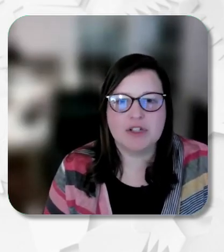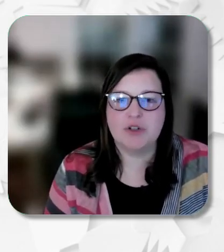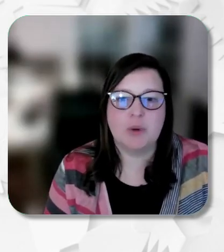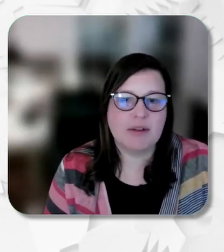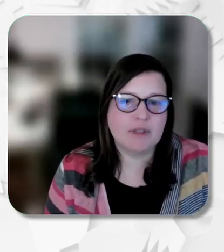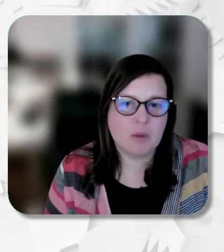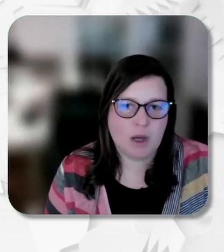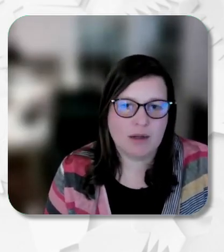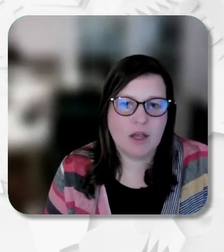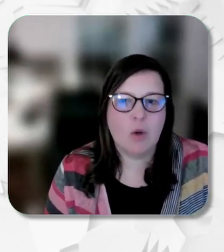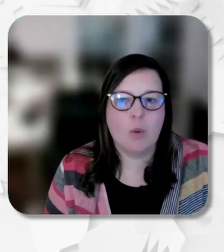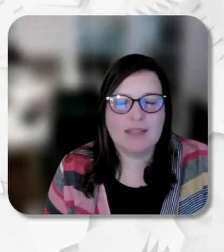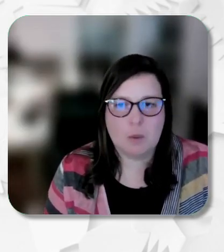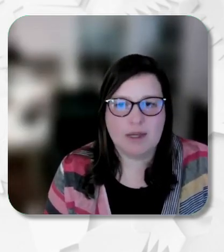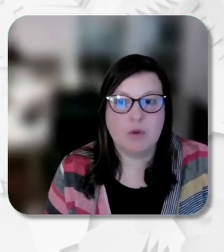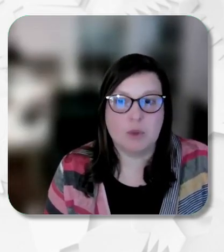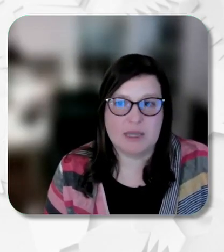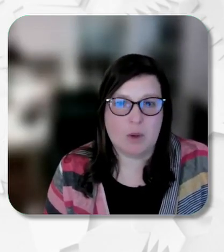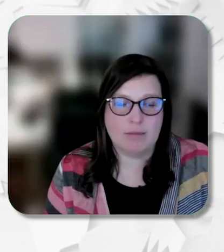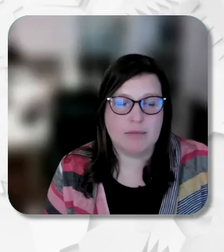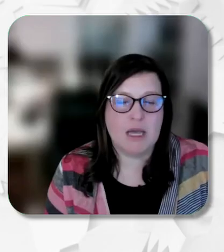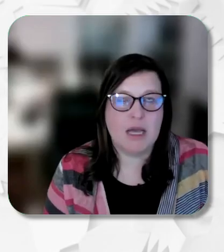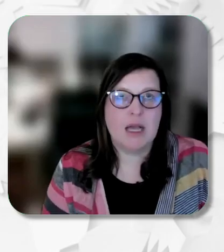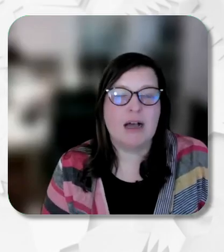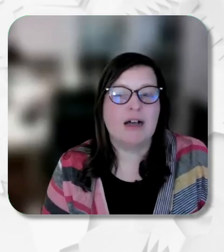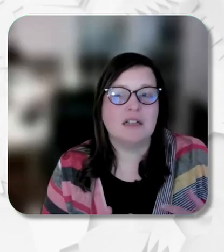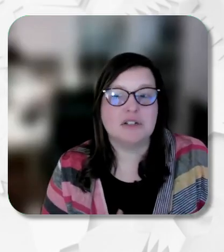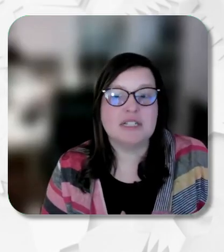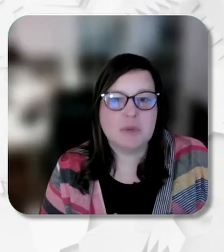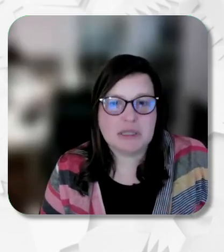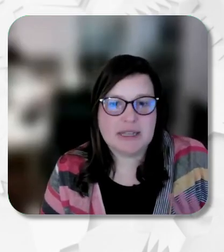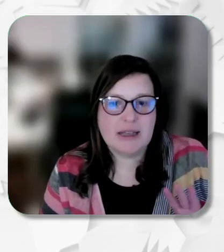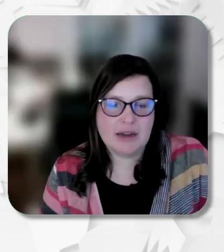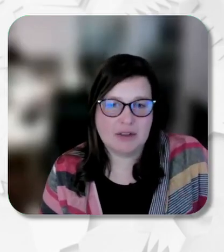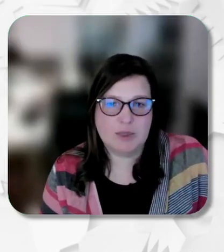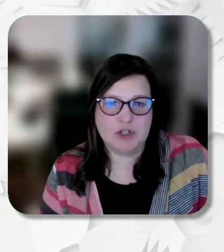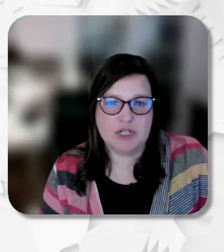to do whatever they want when they want with what they want. Adults are typically out of the picture